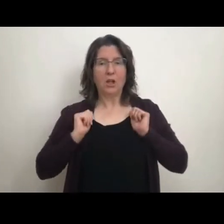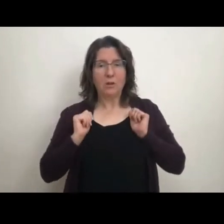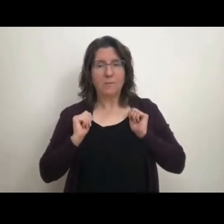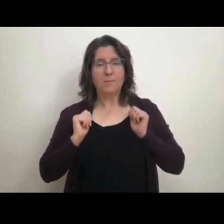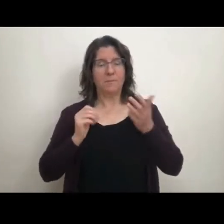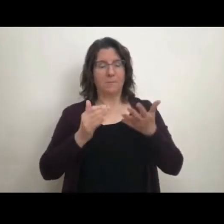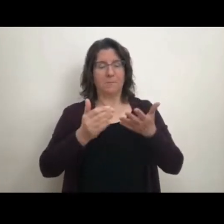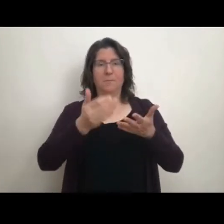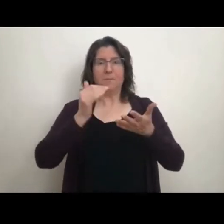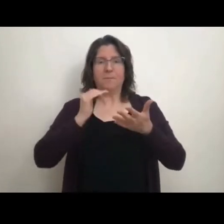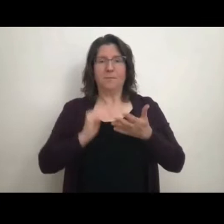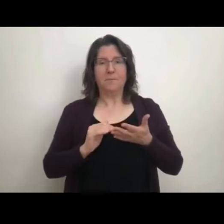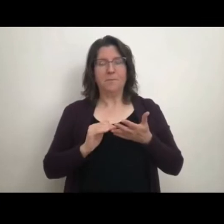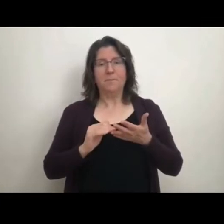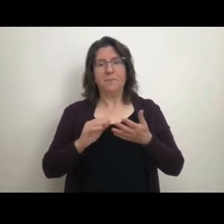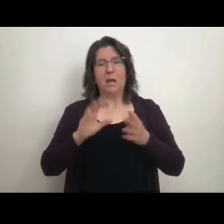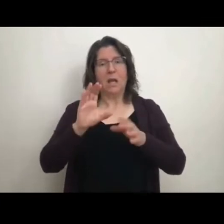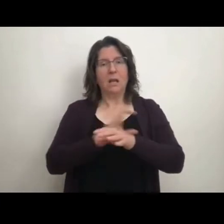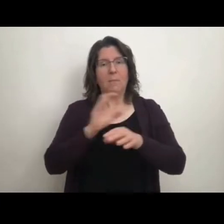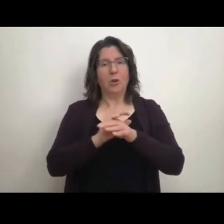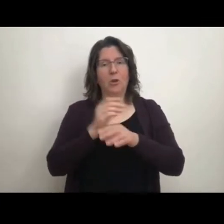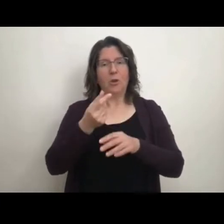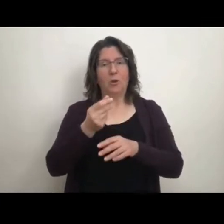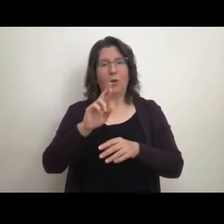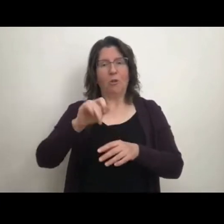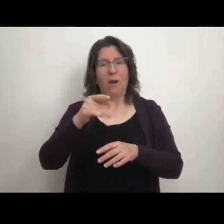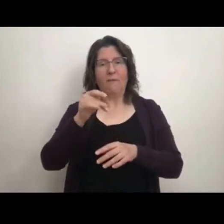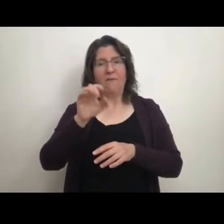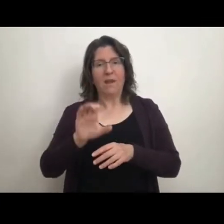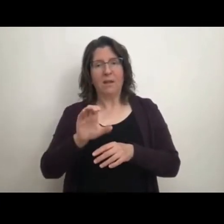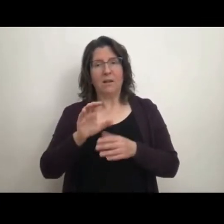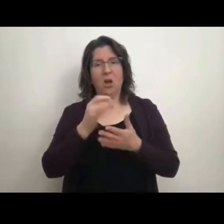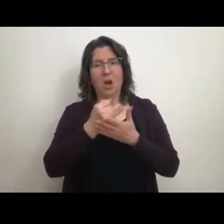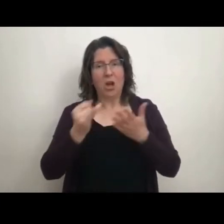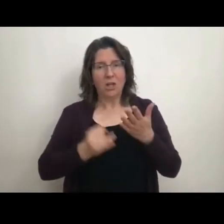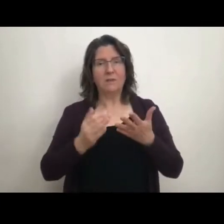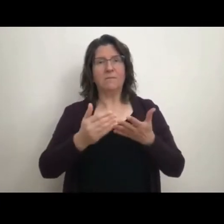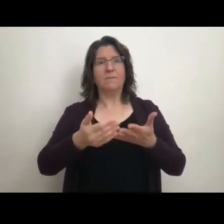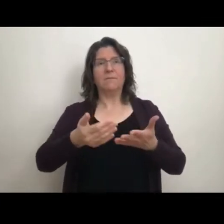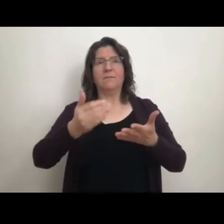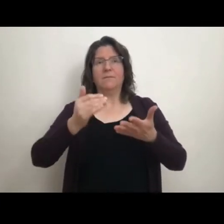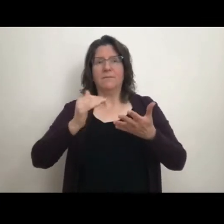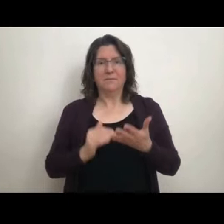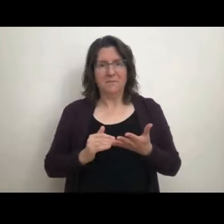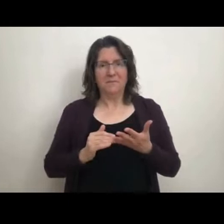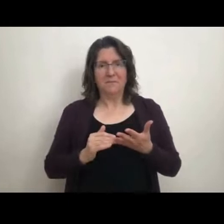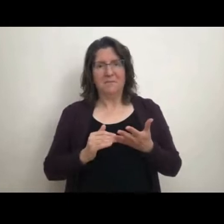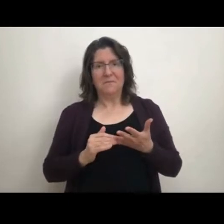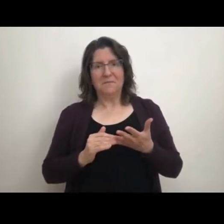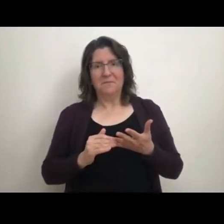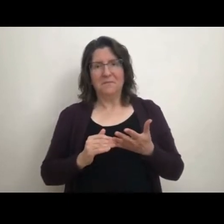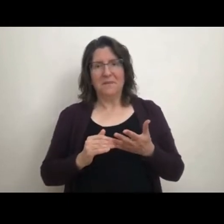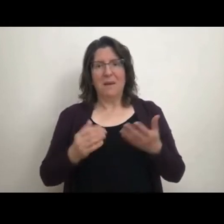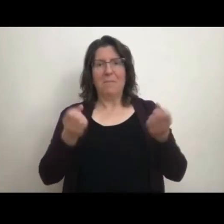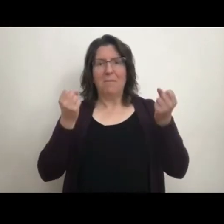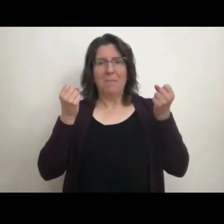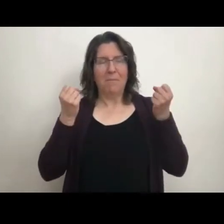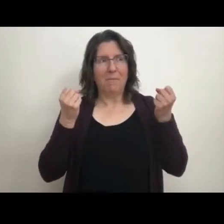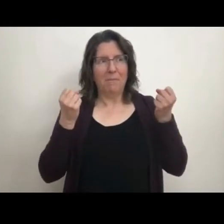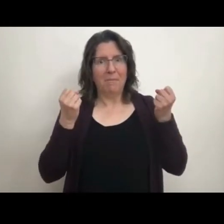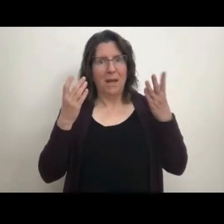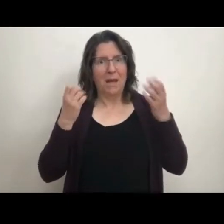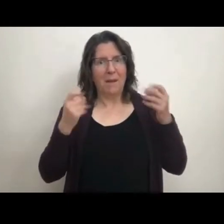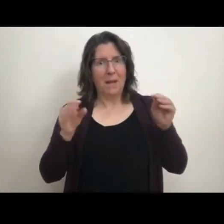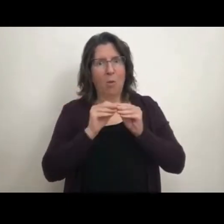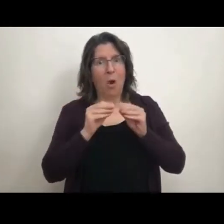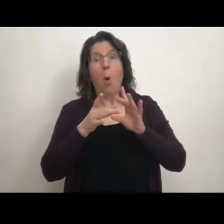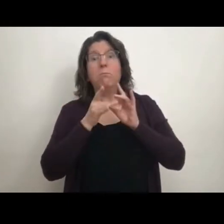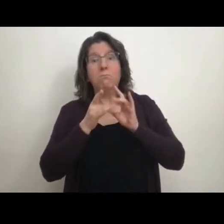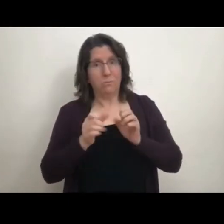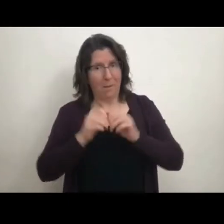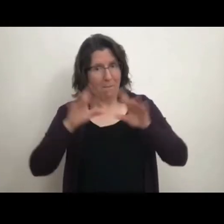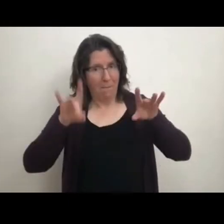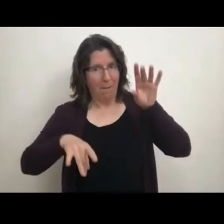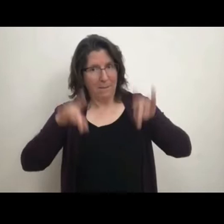theatre - including directing, as well as computer graphic arts, just to mention a few of her skills.